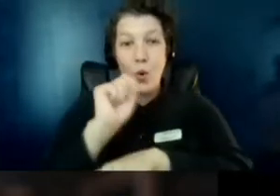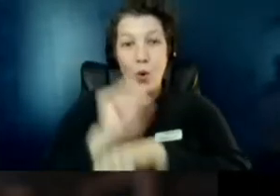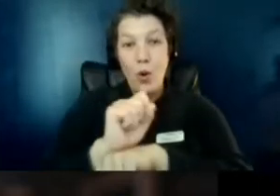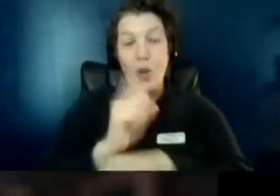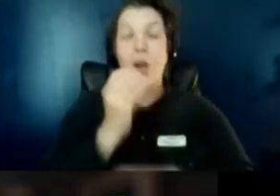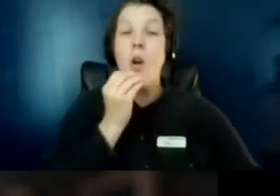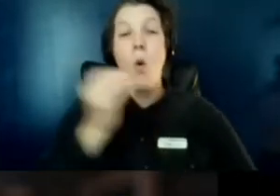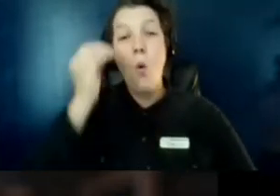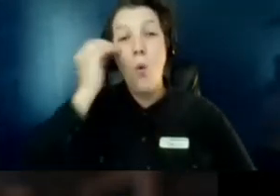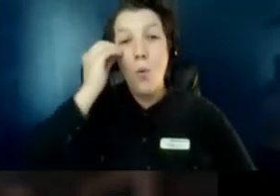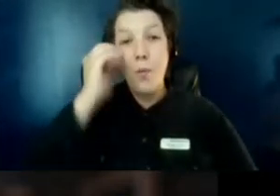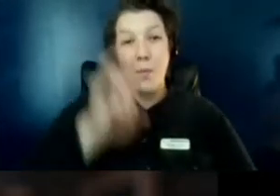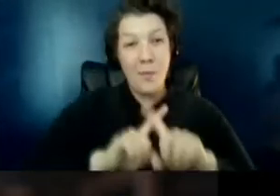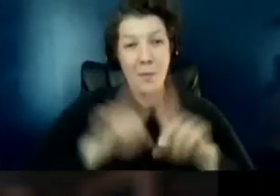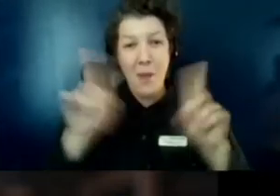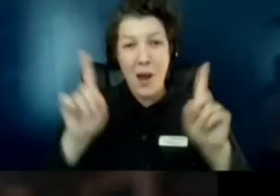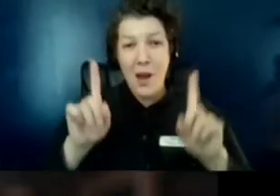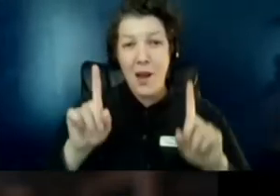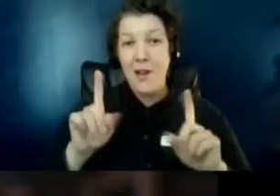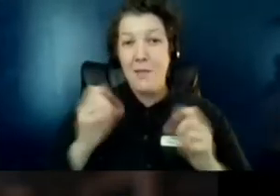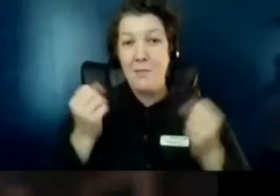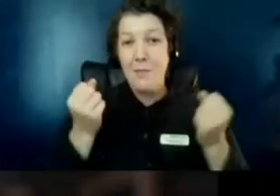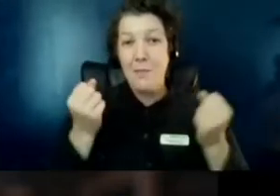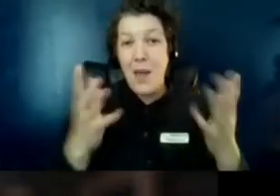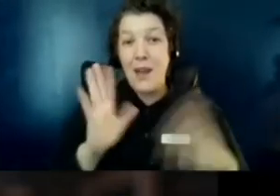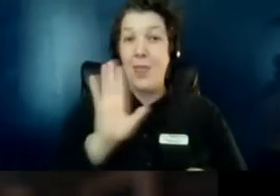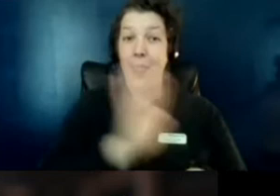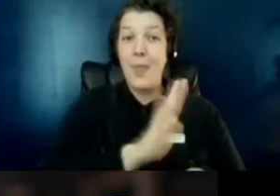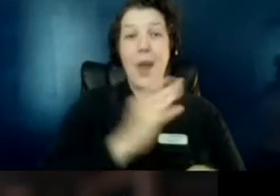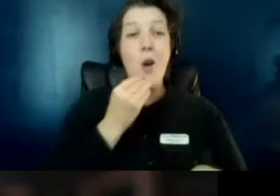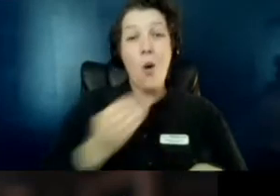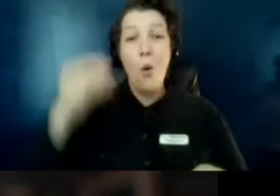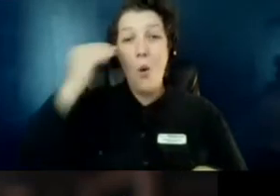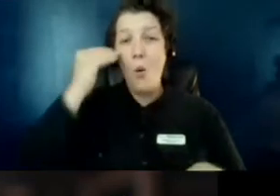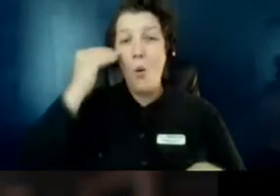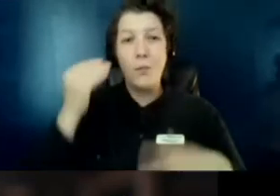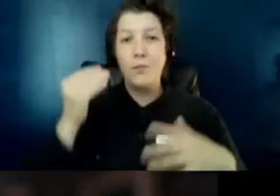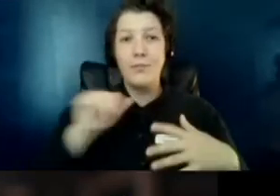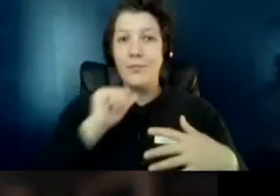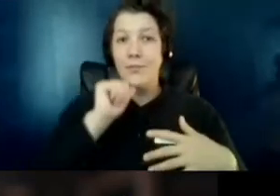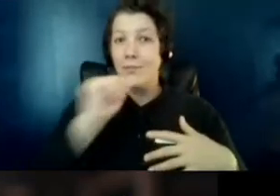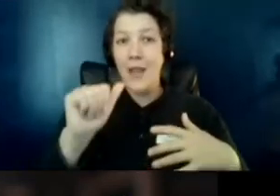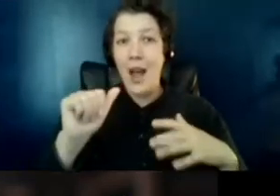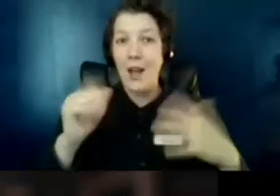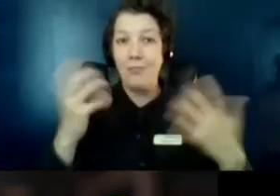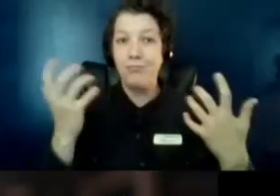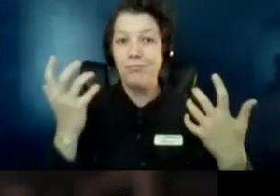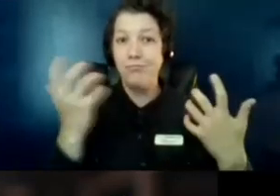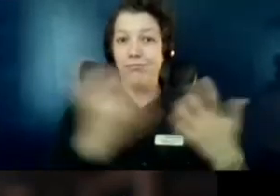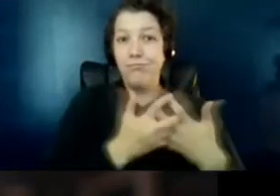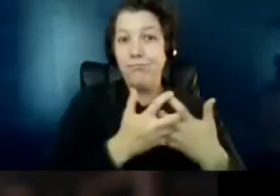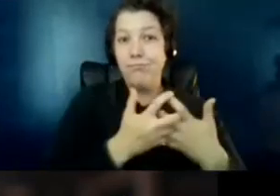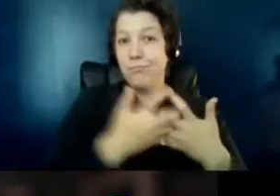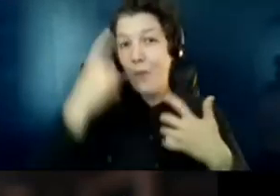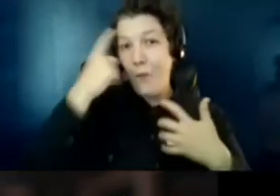workplace. And so now they have to scramble around and accommodate for this.